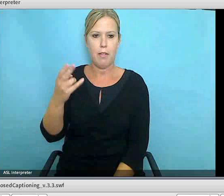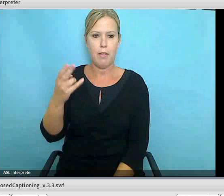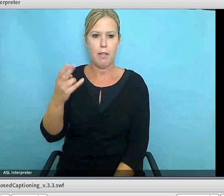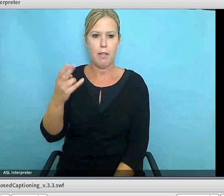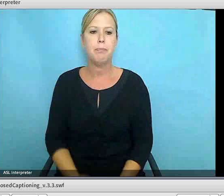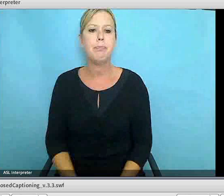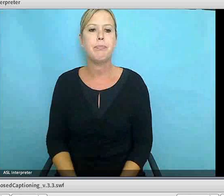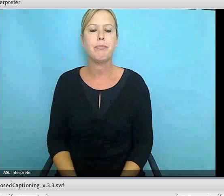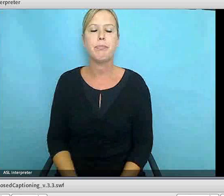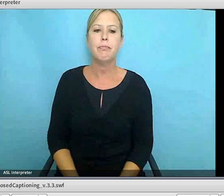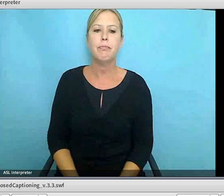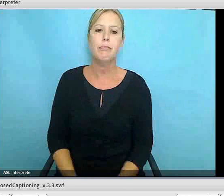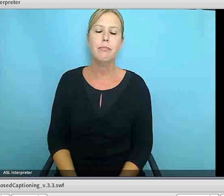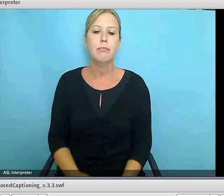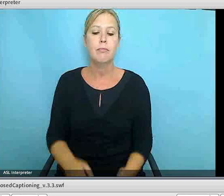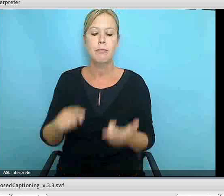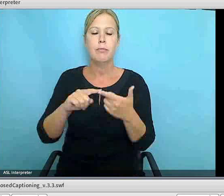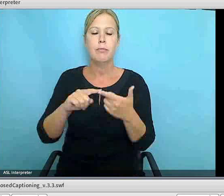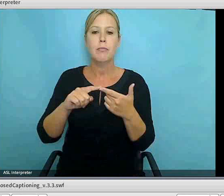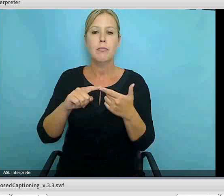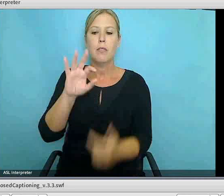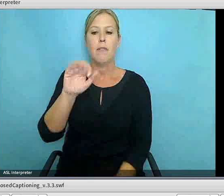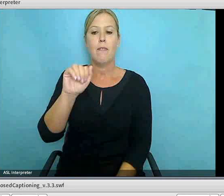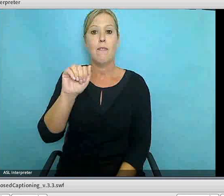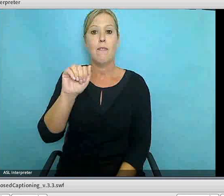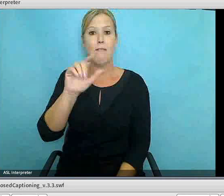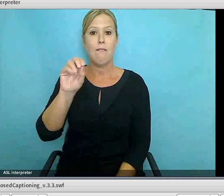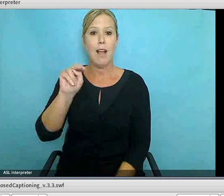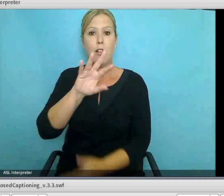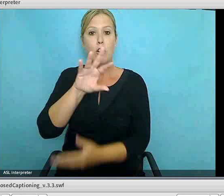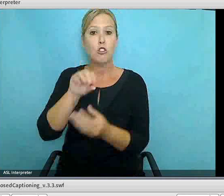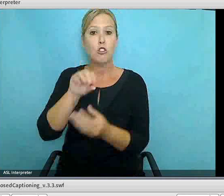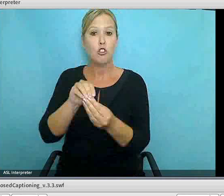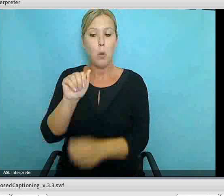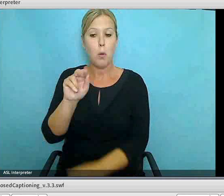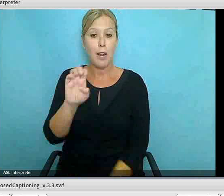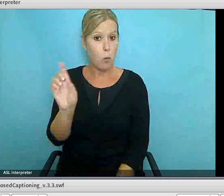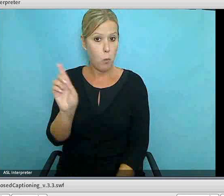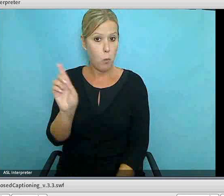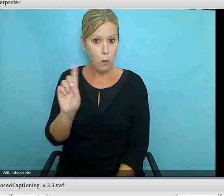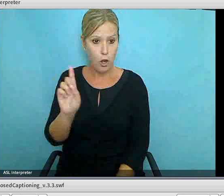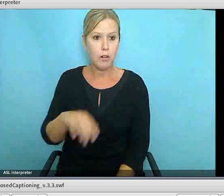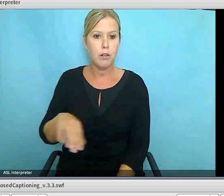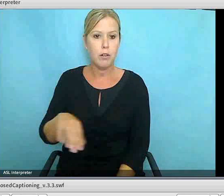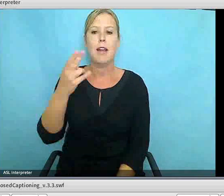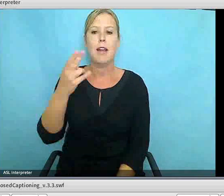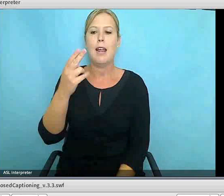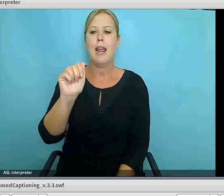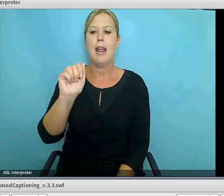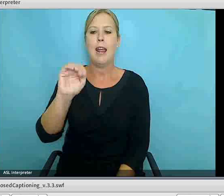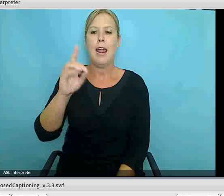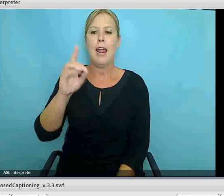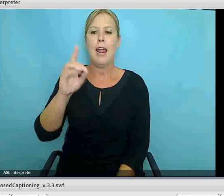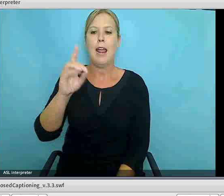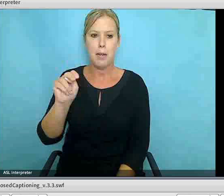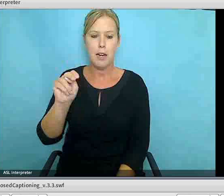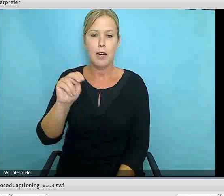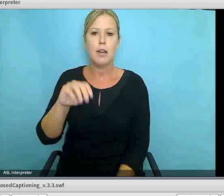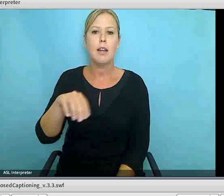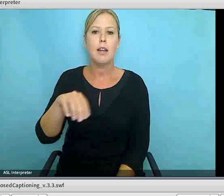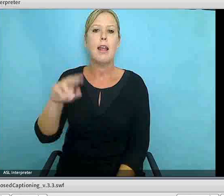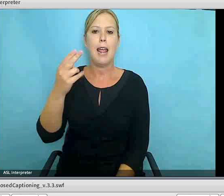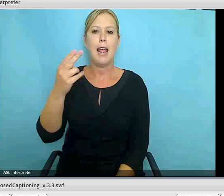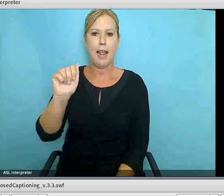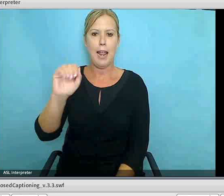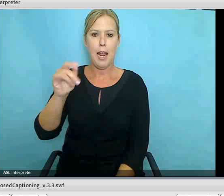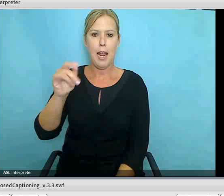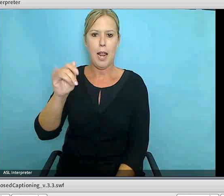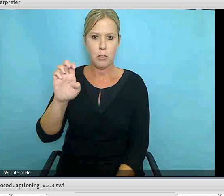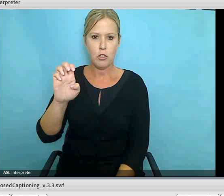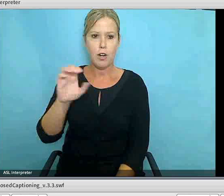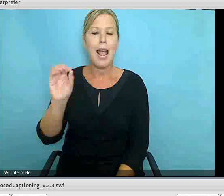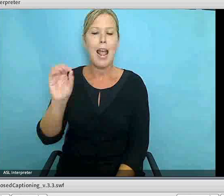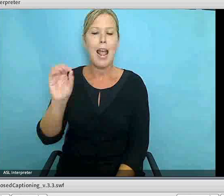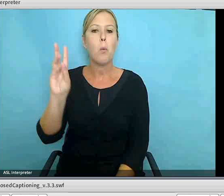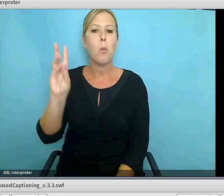Fallon Total Care will be available in Hampden, Hampshire, and Worcester Counties.